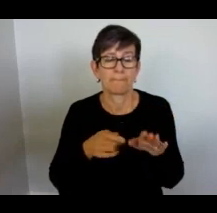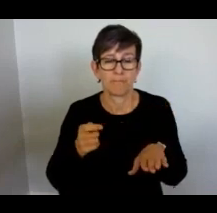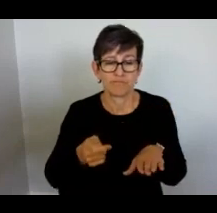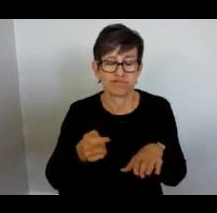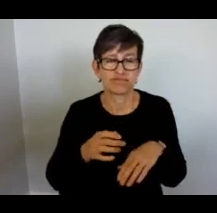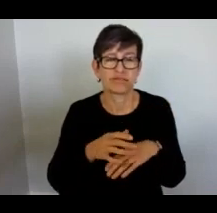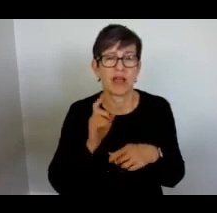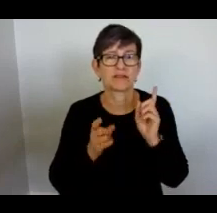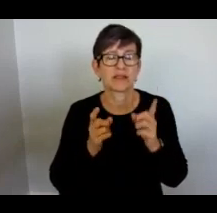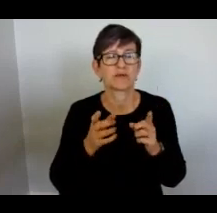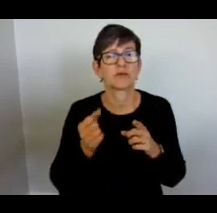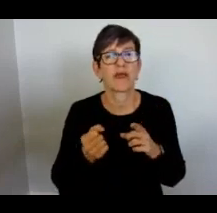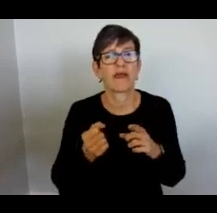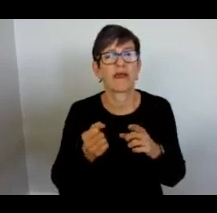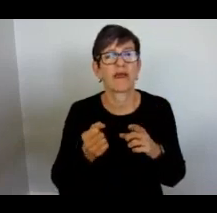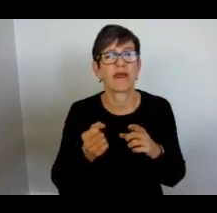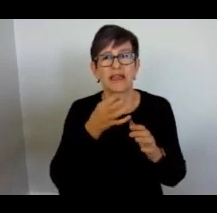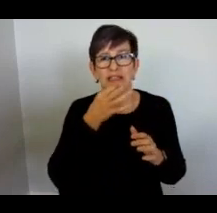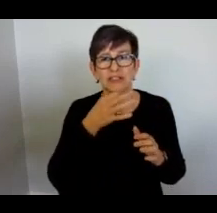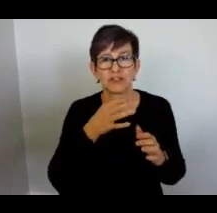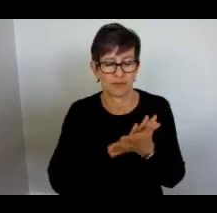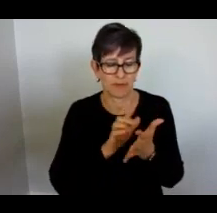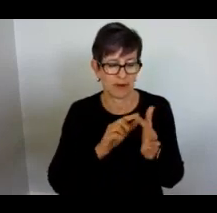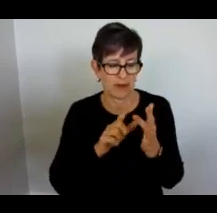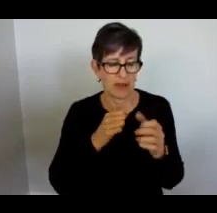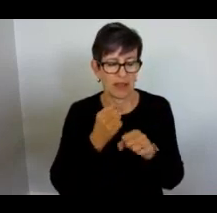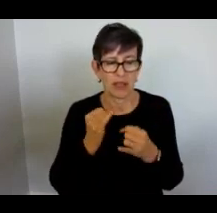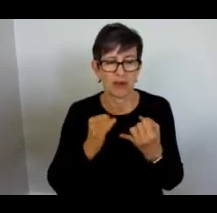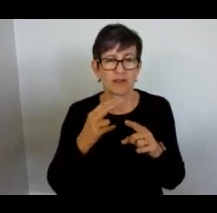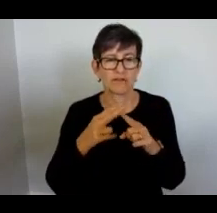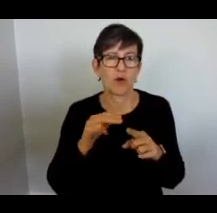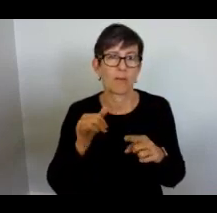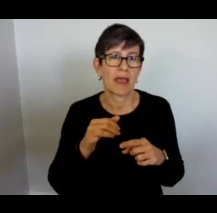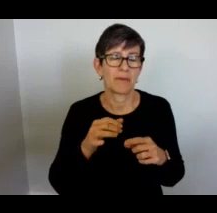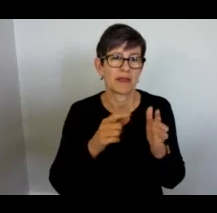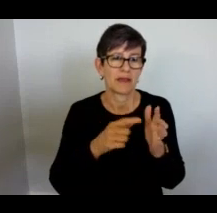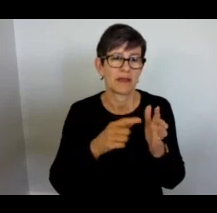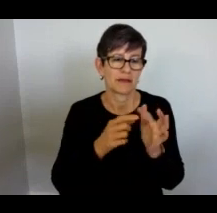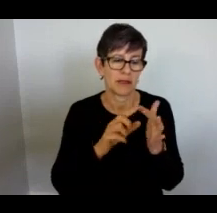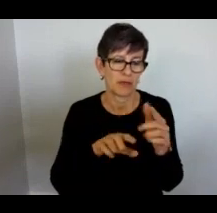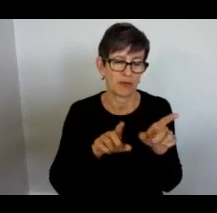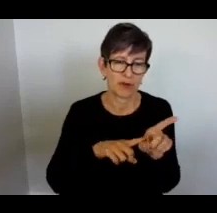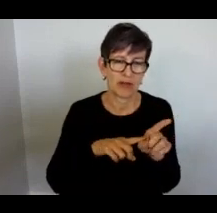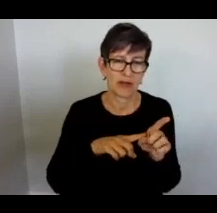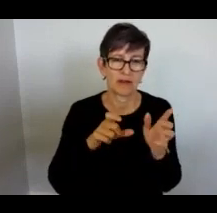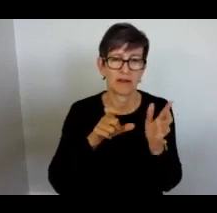in relation to matters such as temporary custody, contact orders and other various sorts of orders